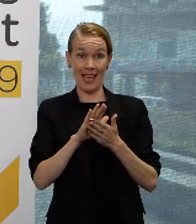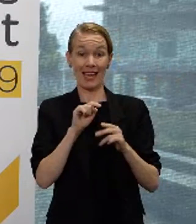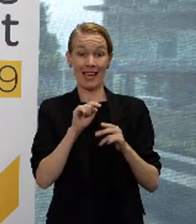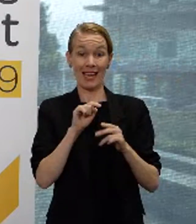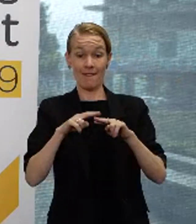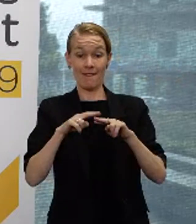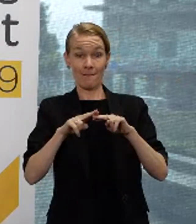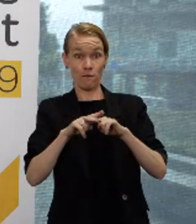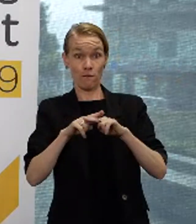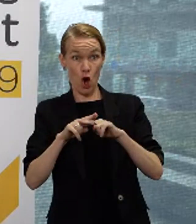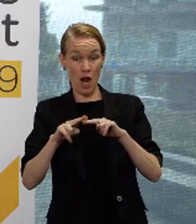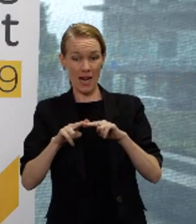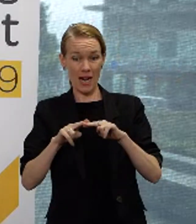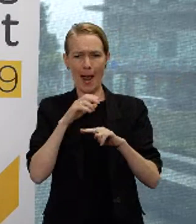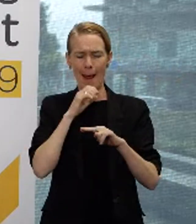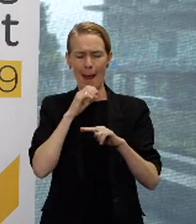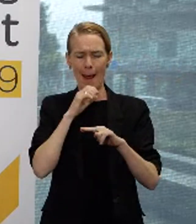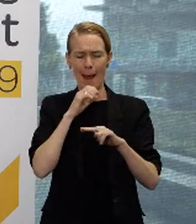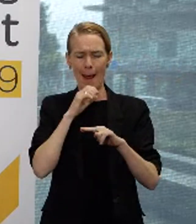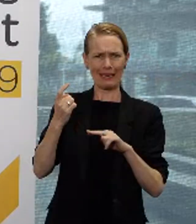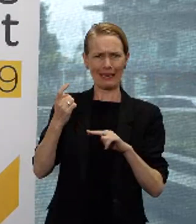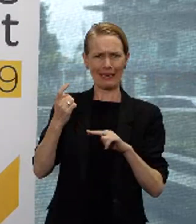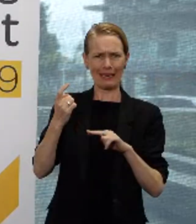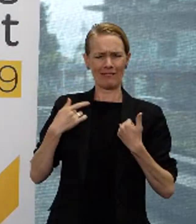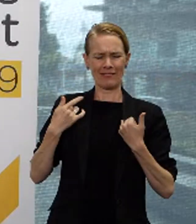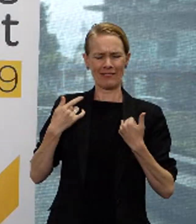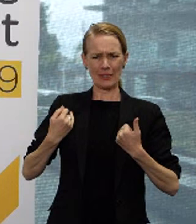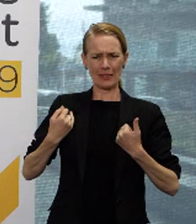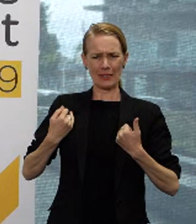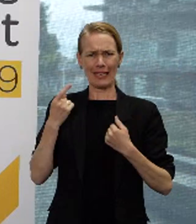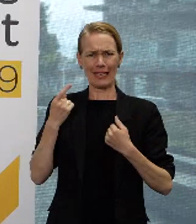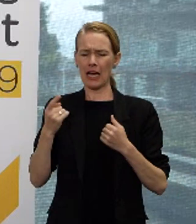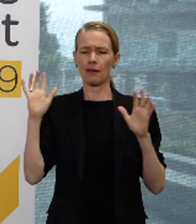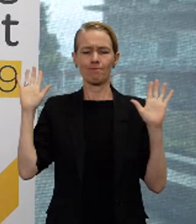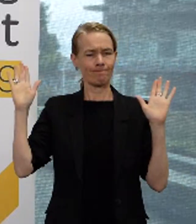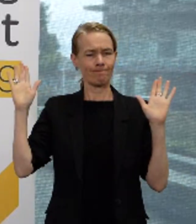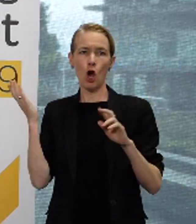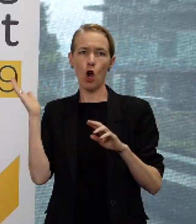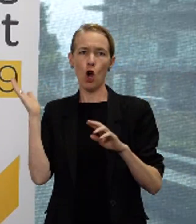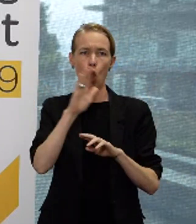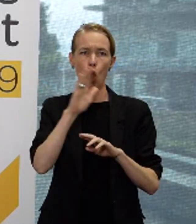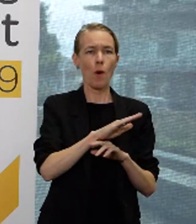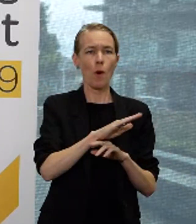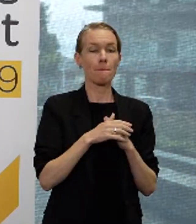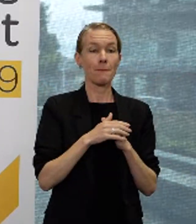all the proper protocols, so there's no hint of any close contacts there.